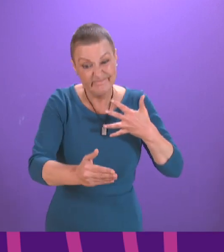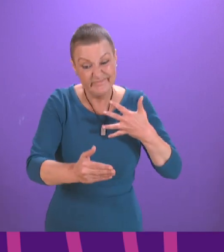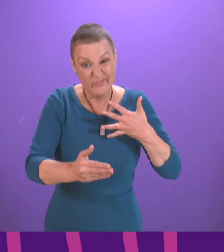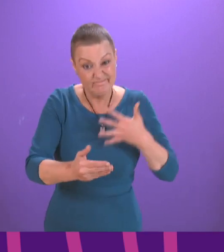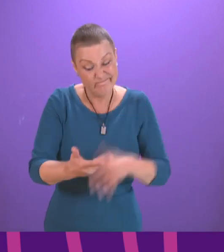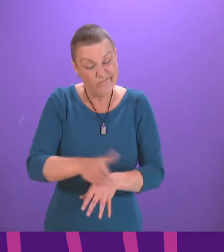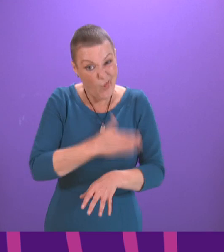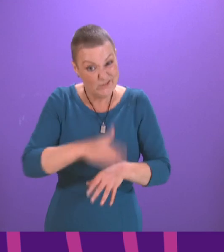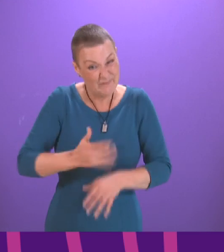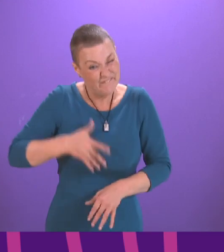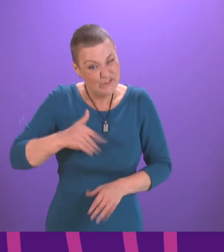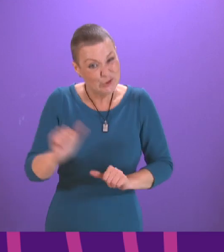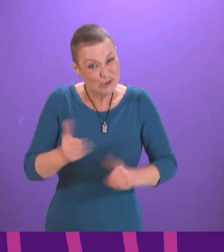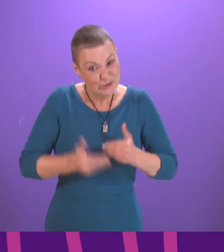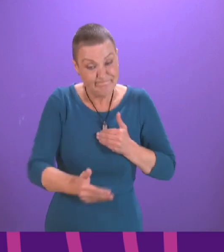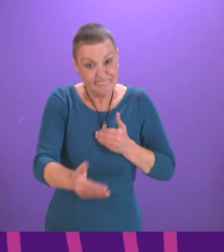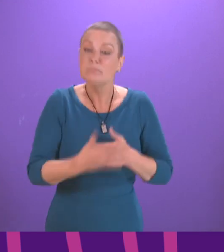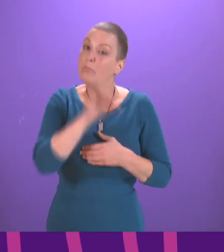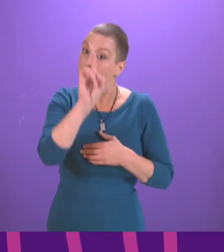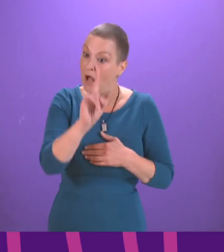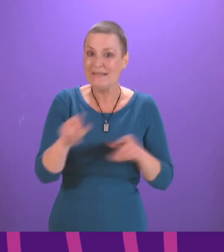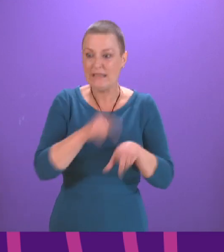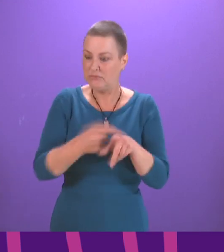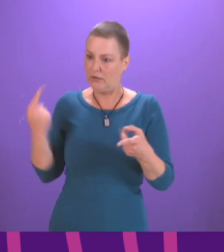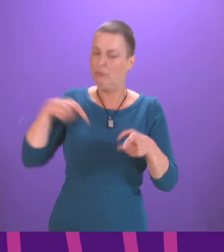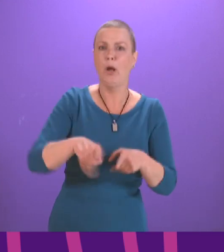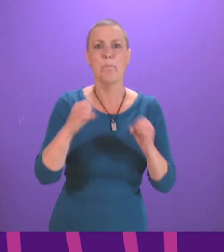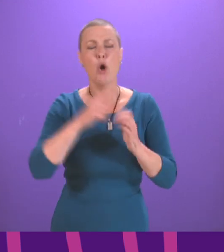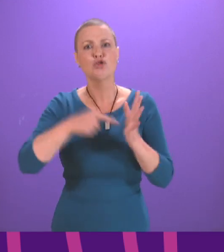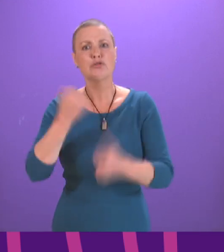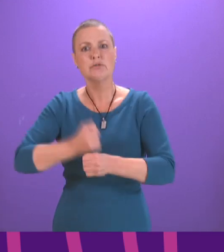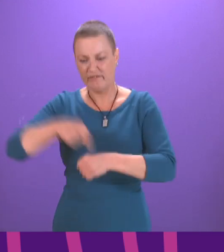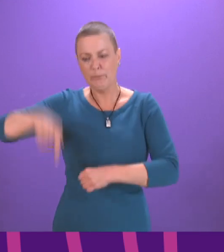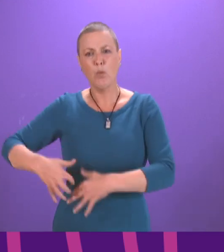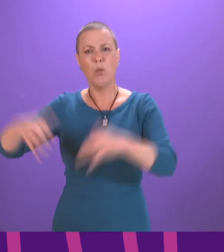That is also happening at the same time as Boris Johnson’s Government is giving us